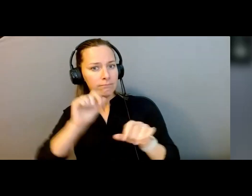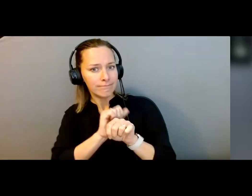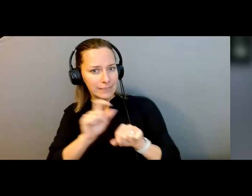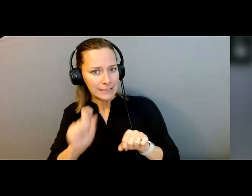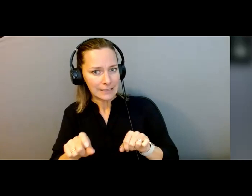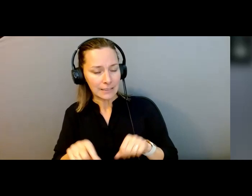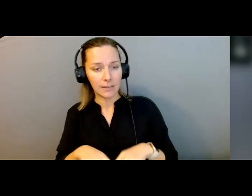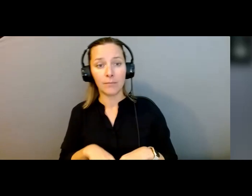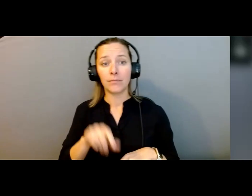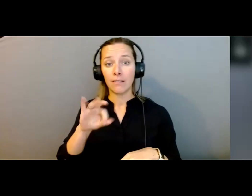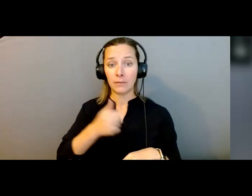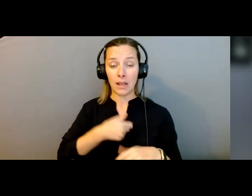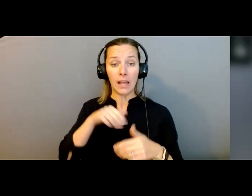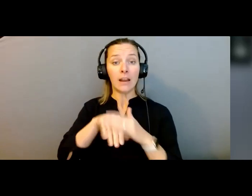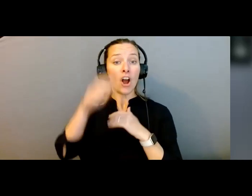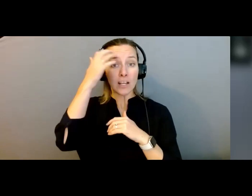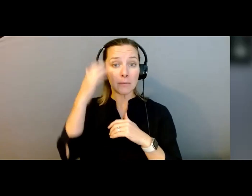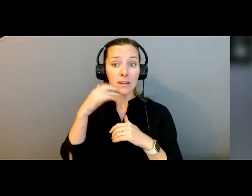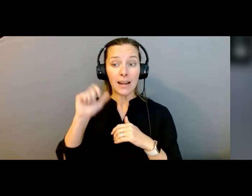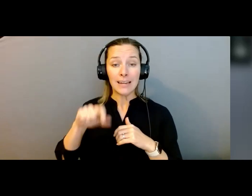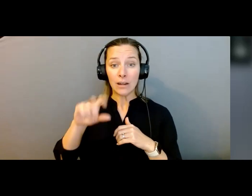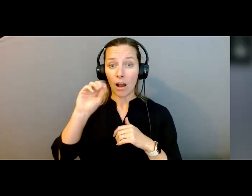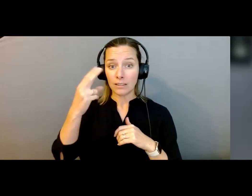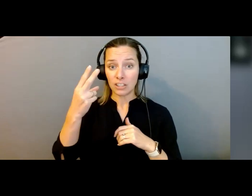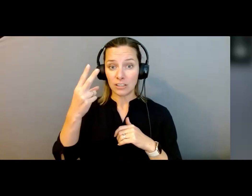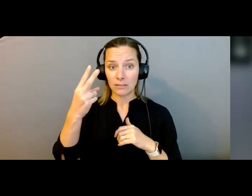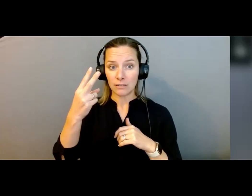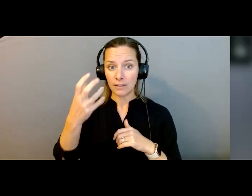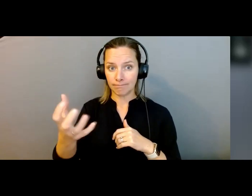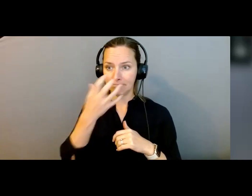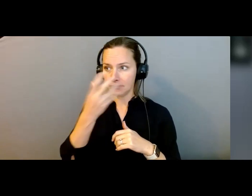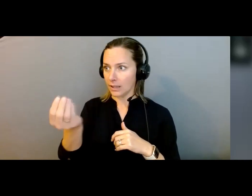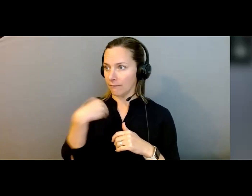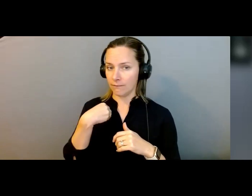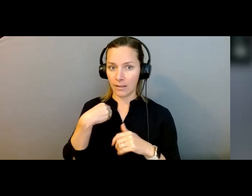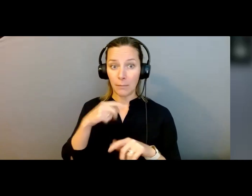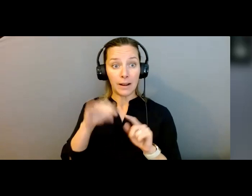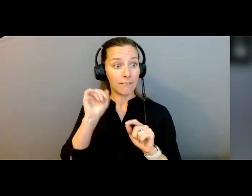If I go into a hospital and I need oxygen, I'm given oxygen. But if I go into a hospital and